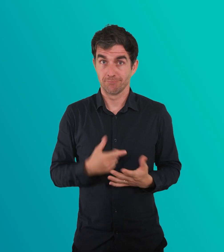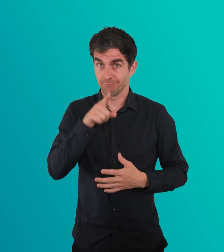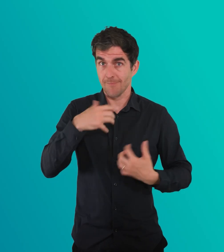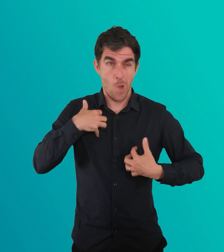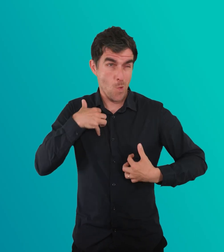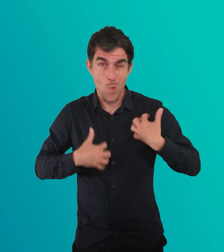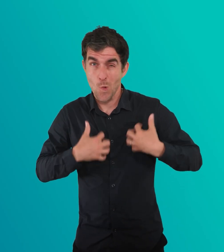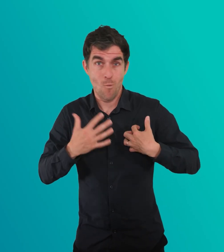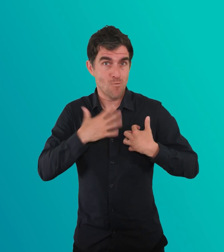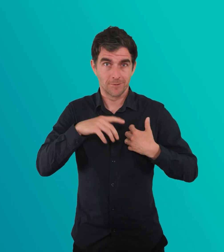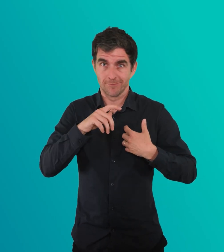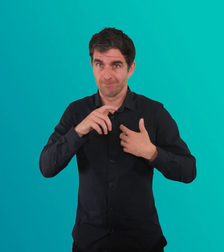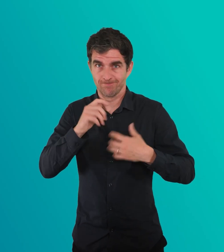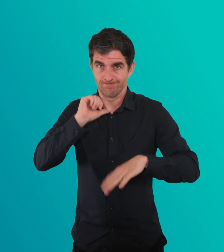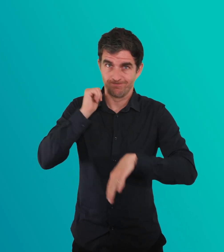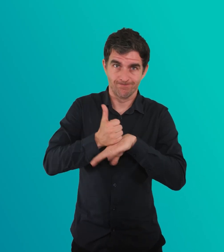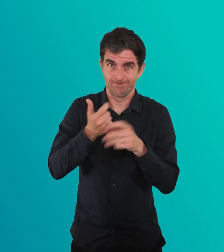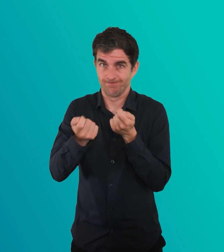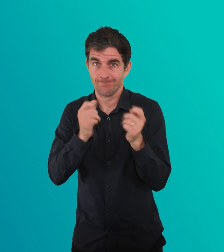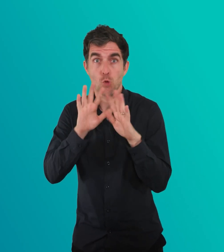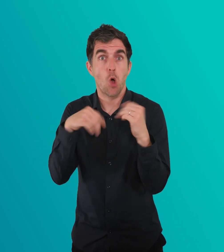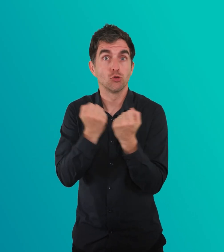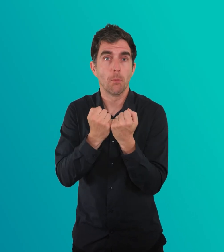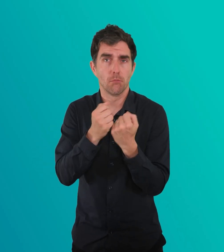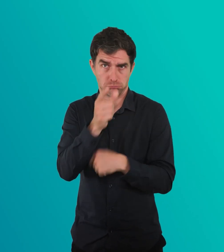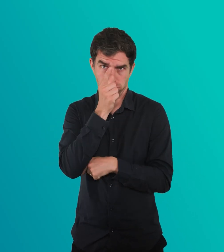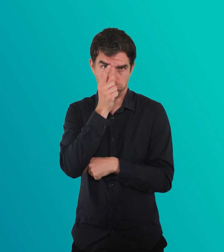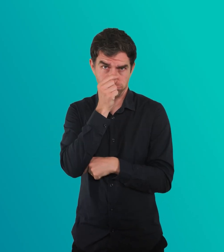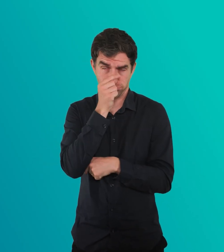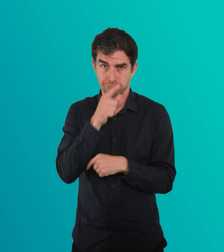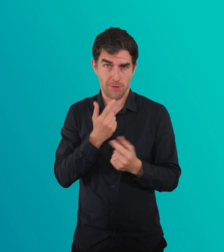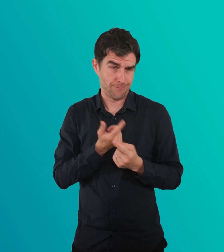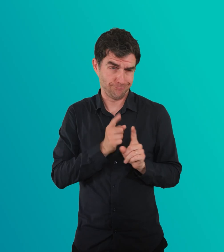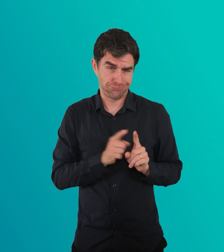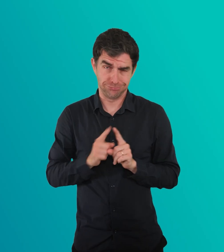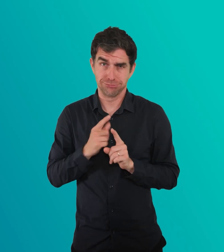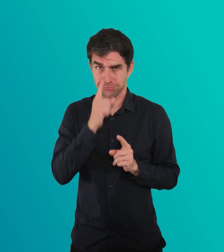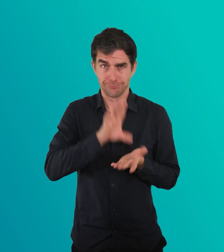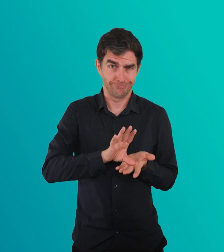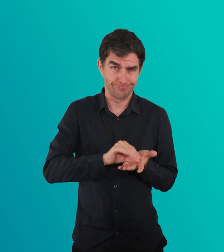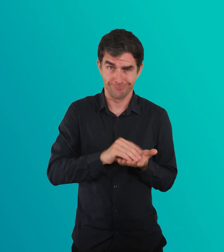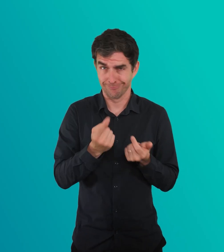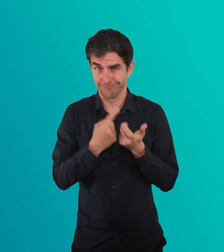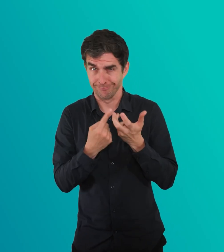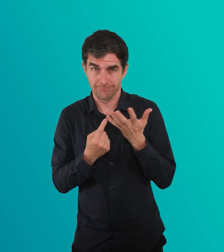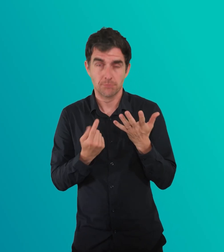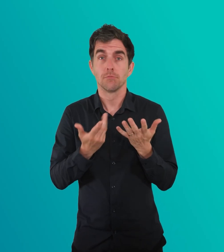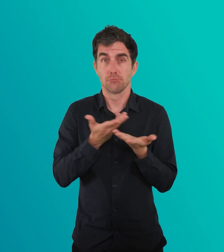If you are interested in running one of these workshops, you can find all resources